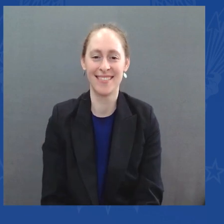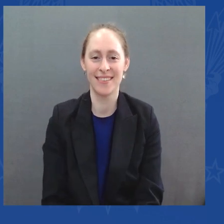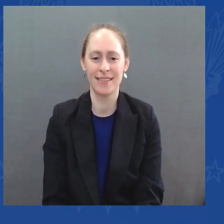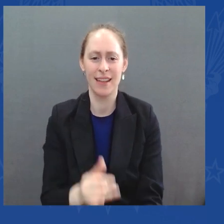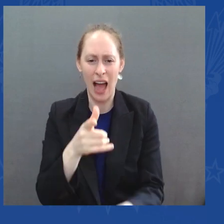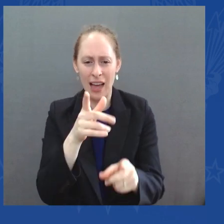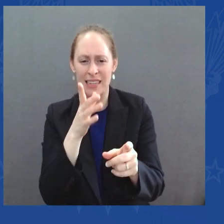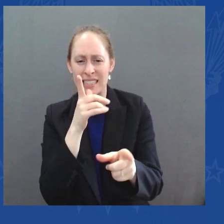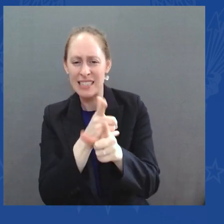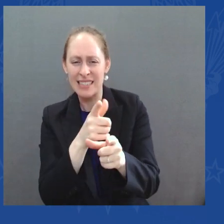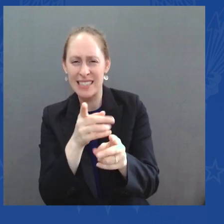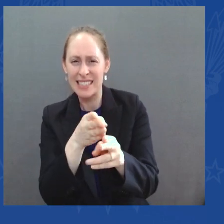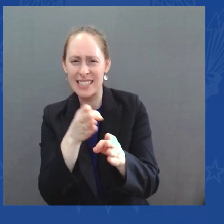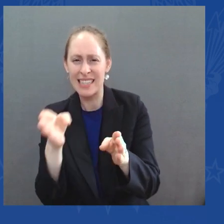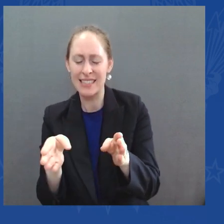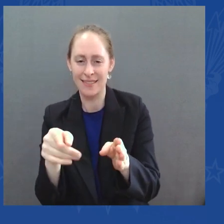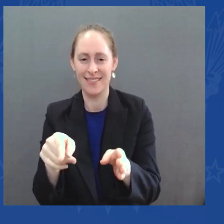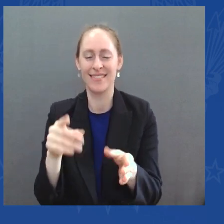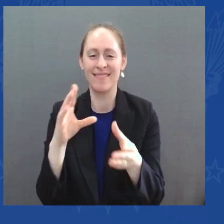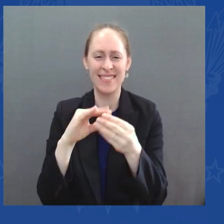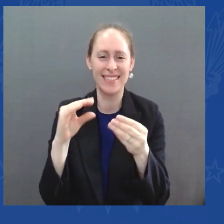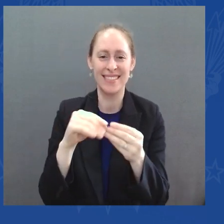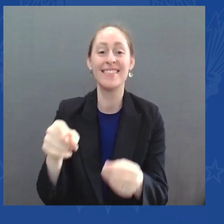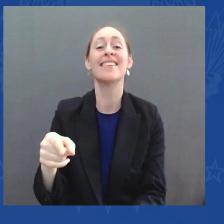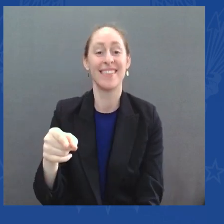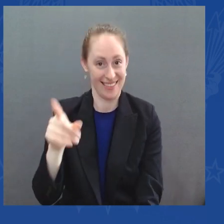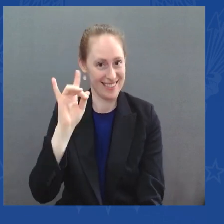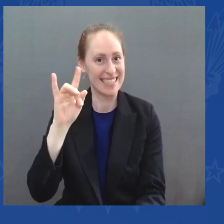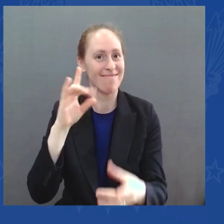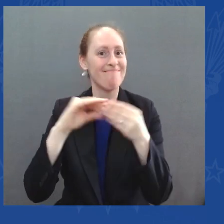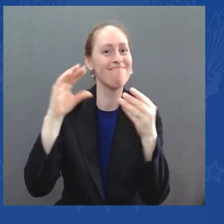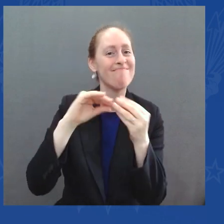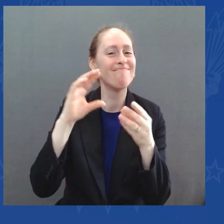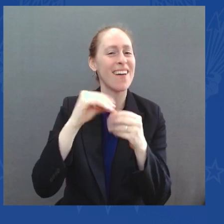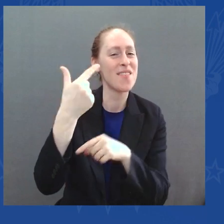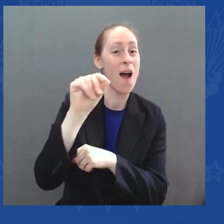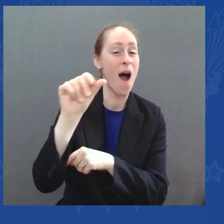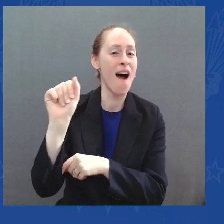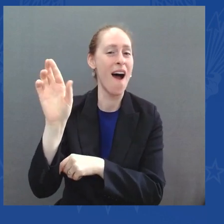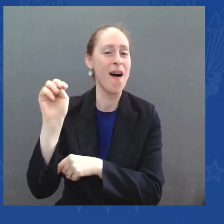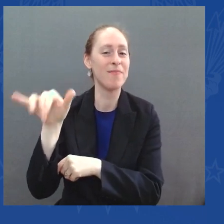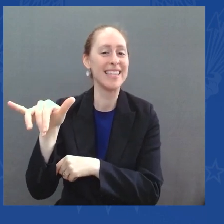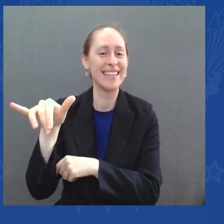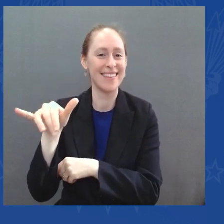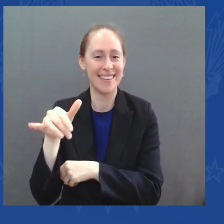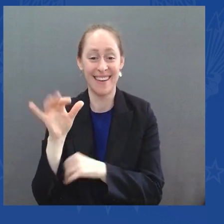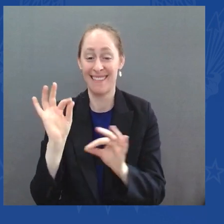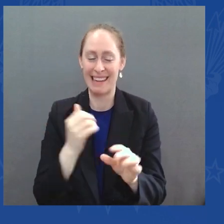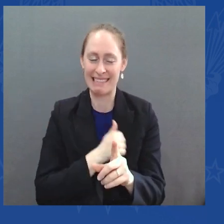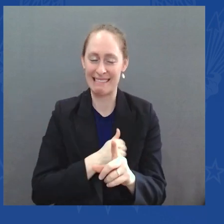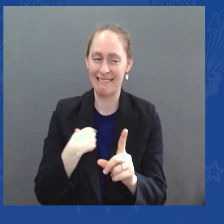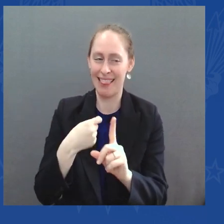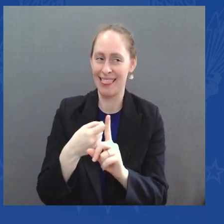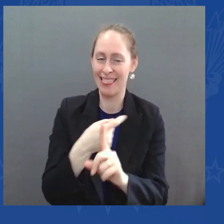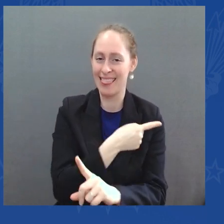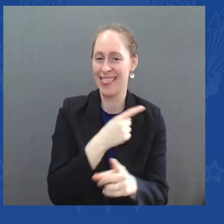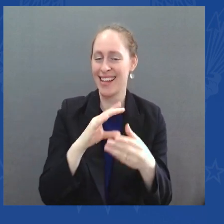but I apologize for going off script. Me and the Secretary, it's army versus navy,